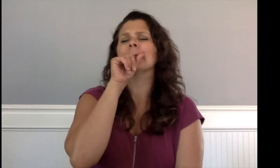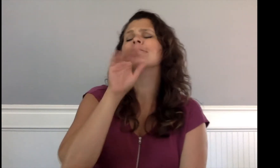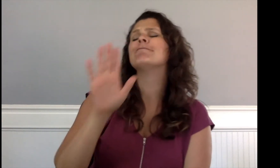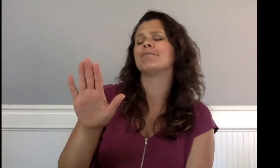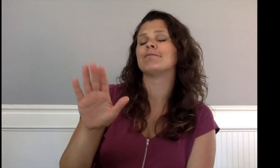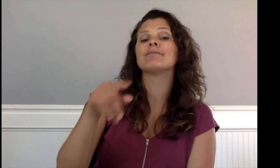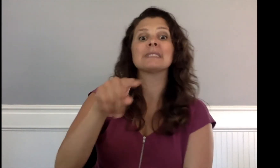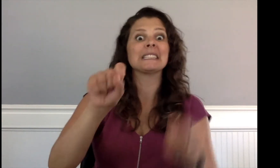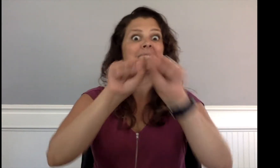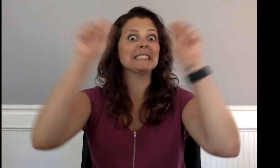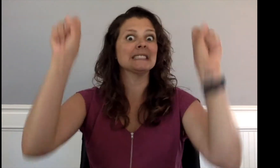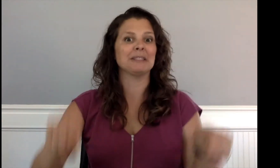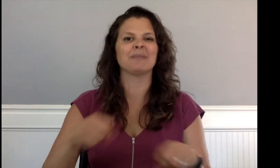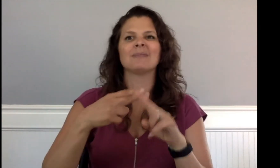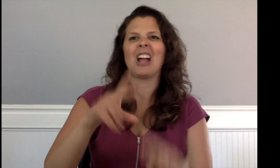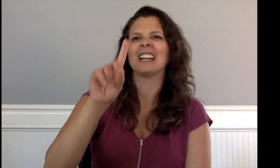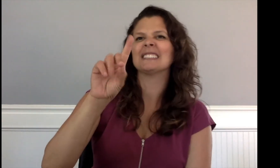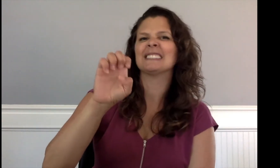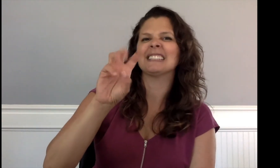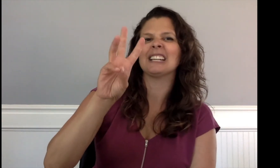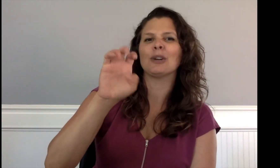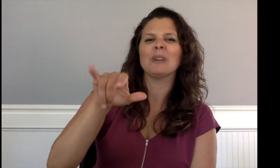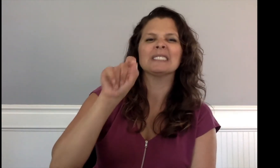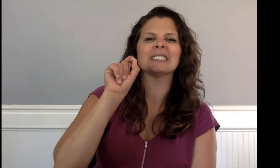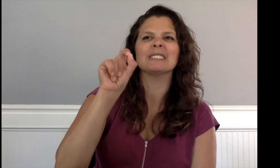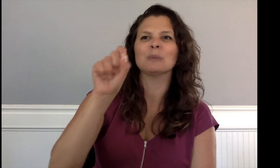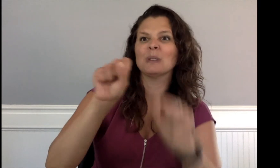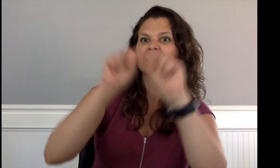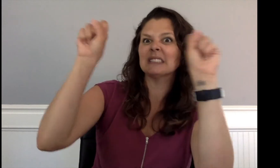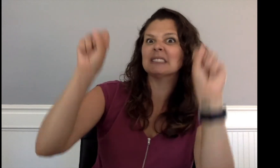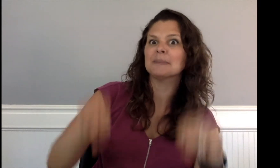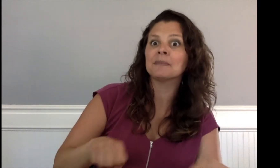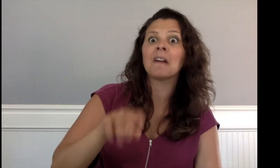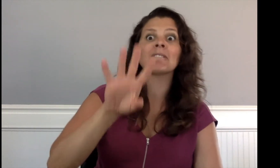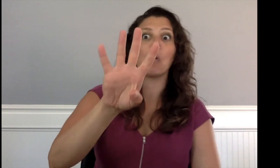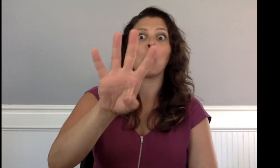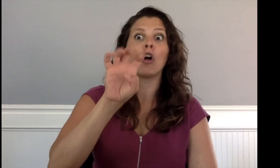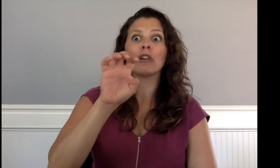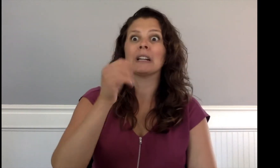"In the Dewey decimal system," Miss Tweedy said,